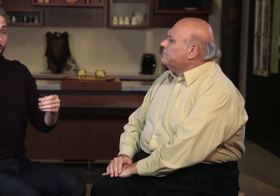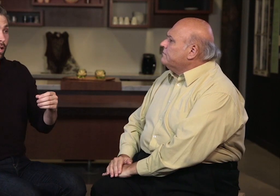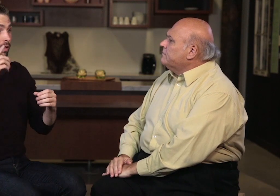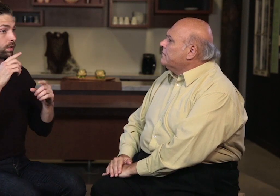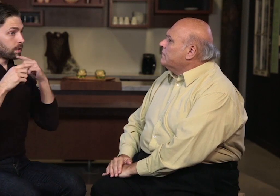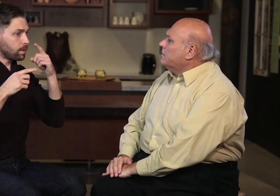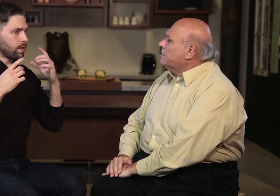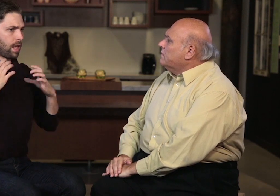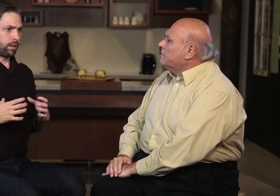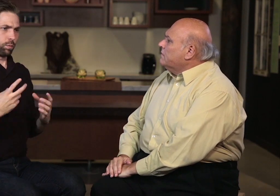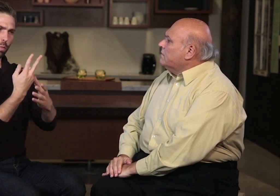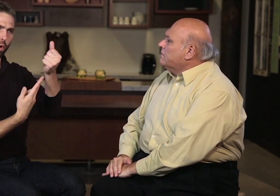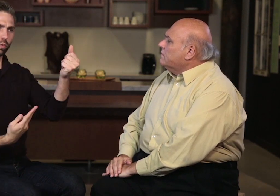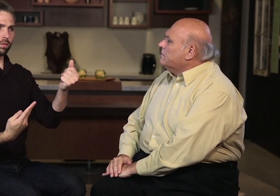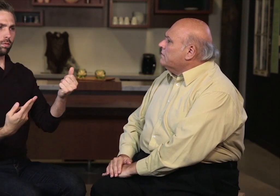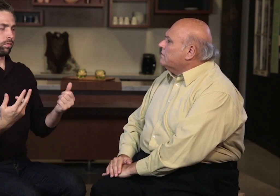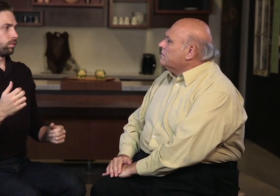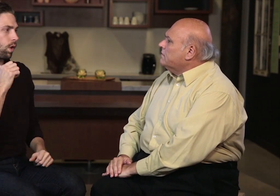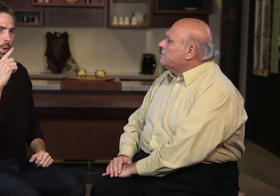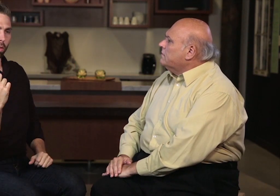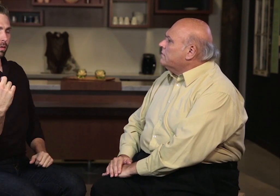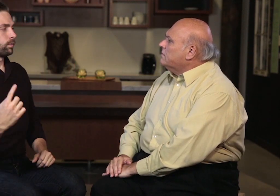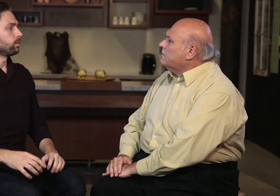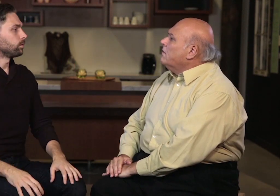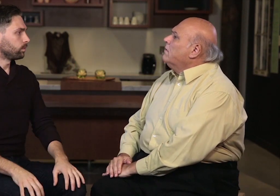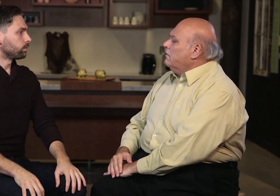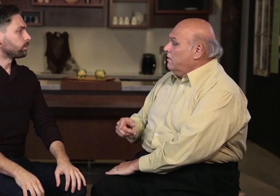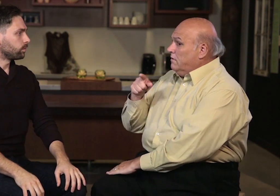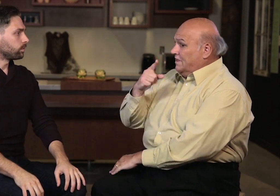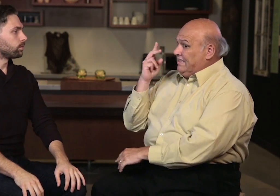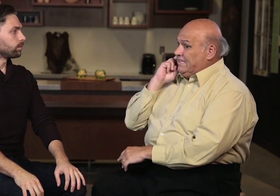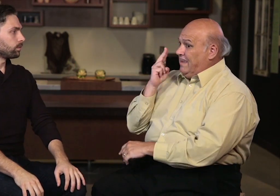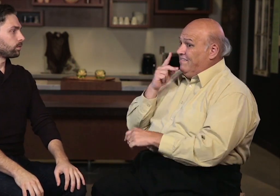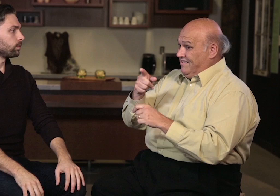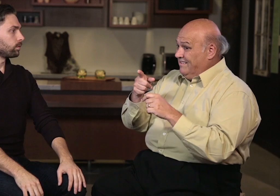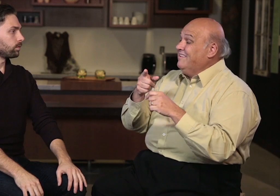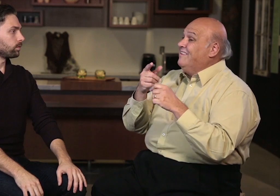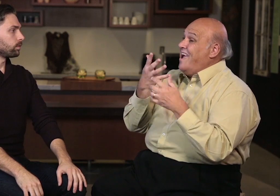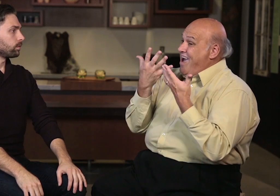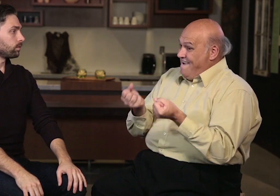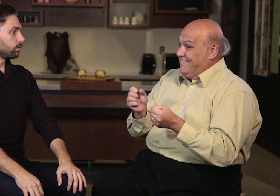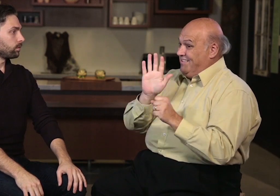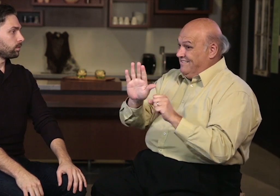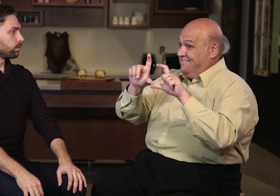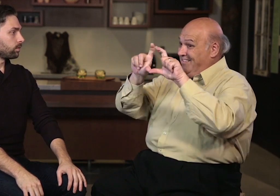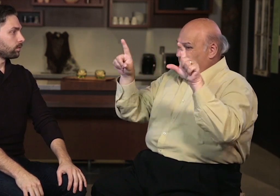deaf and hearing customers, not just one or the other. Deaf people who own their businesses